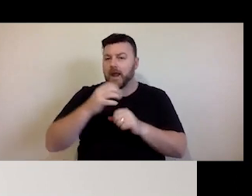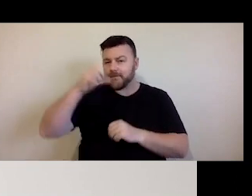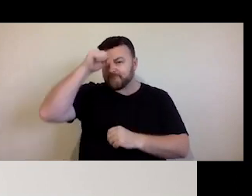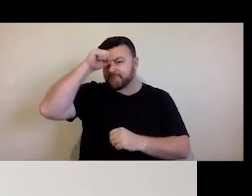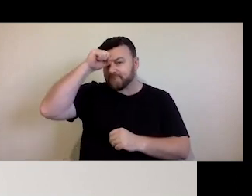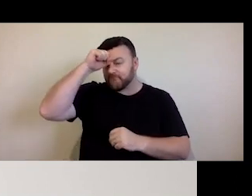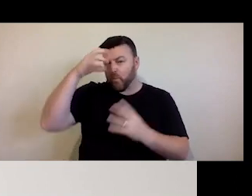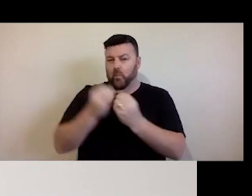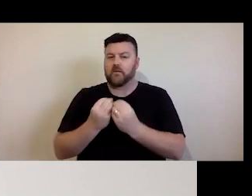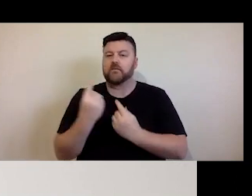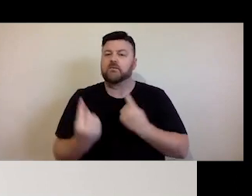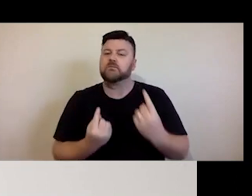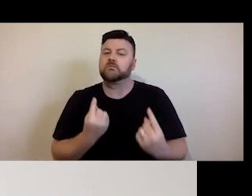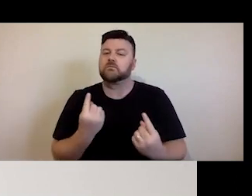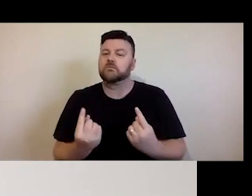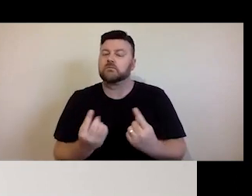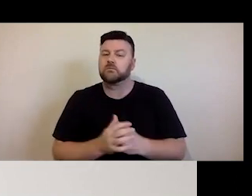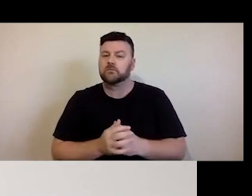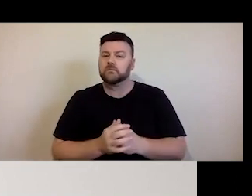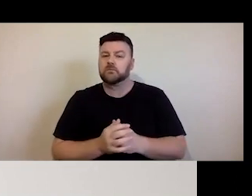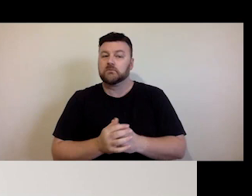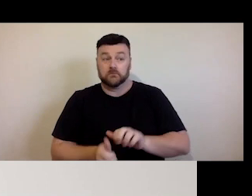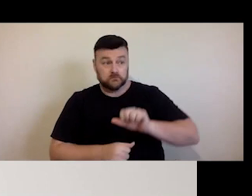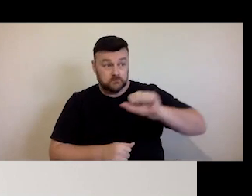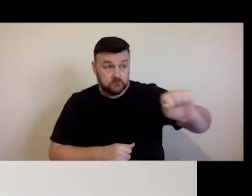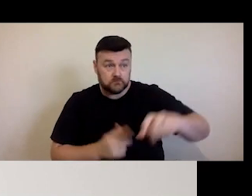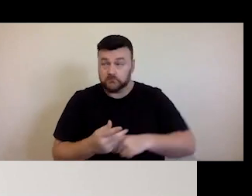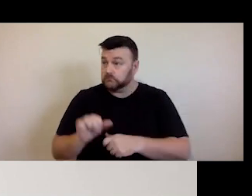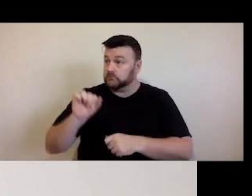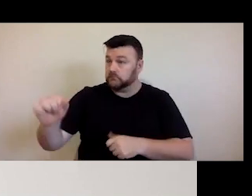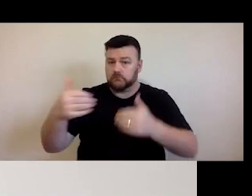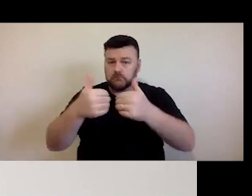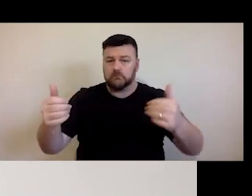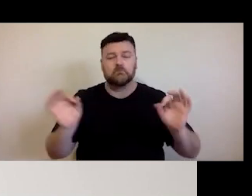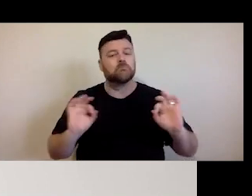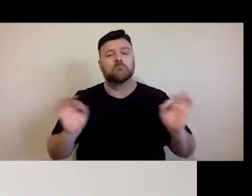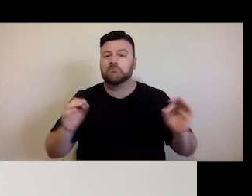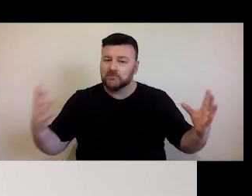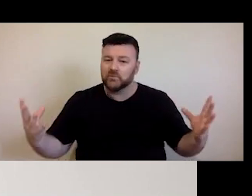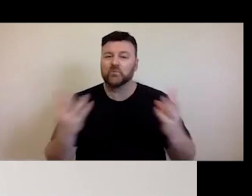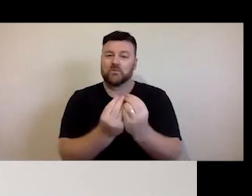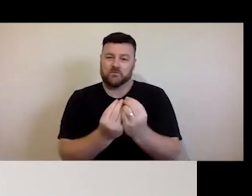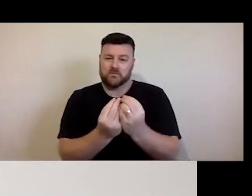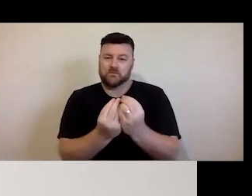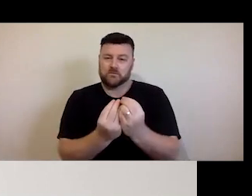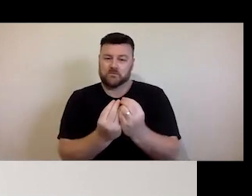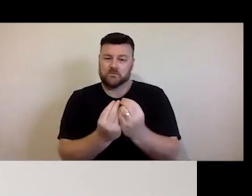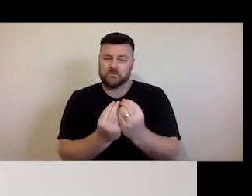just come from one side of the river bed. But our shared work practically